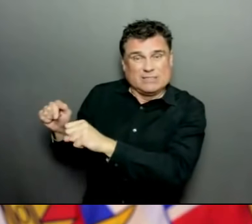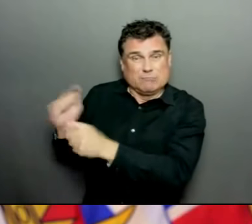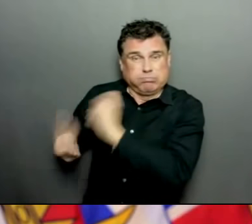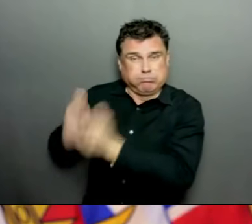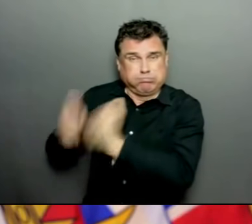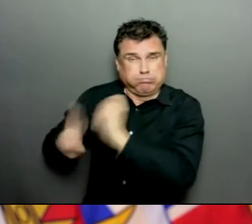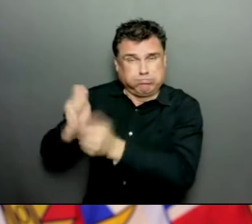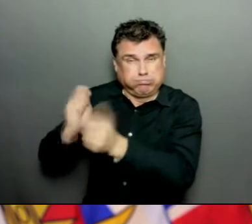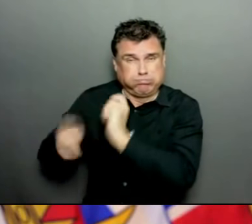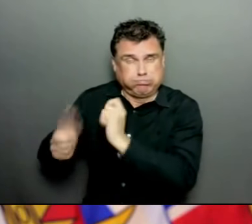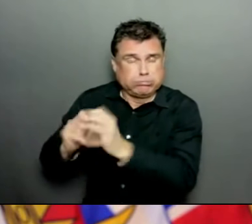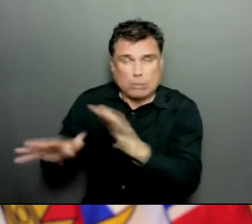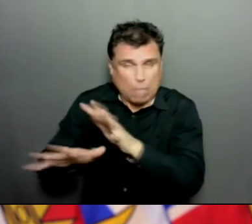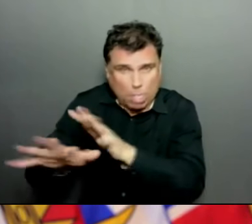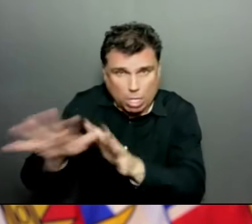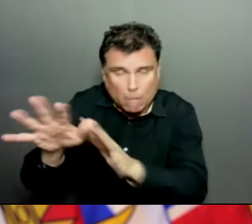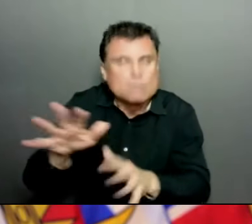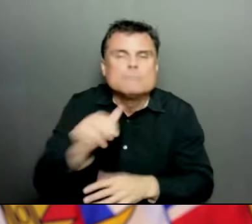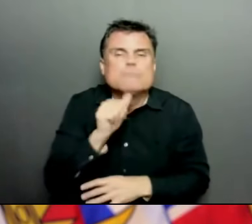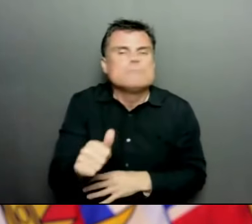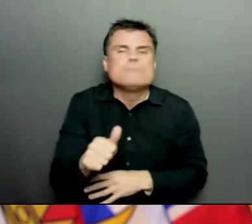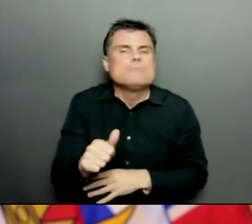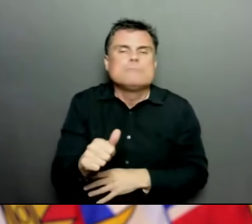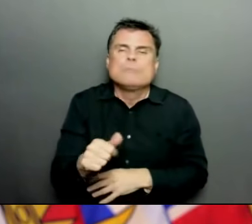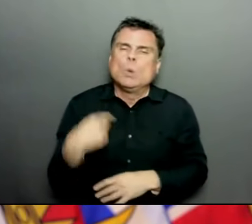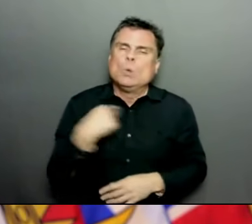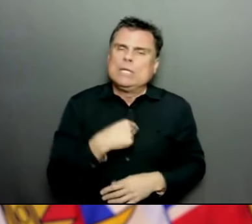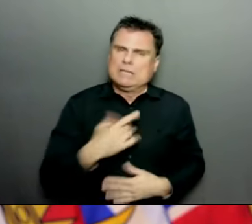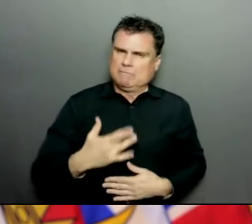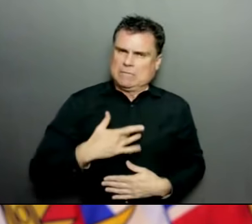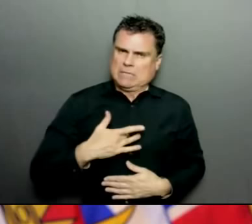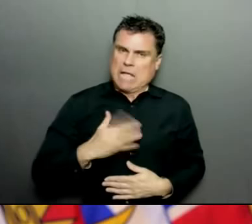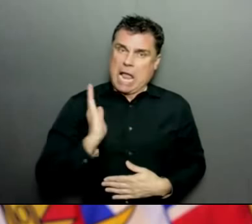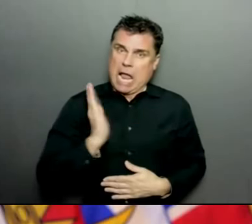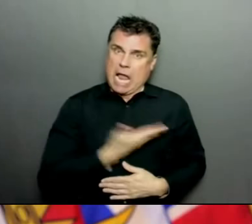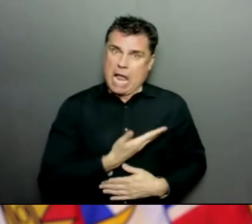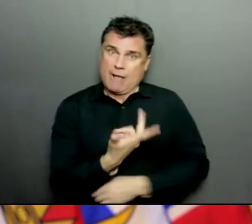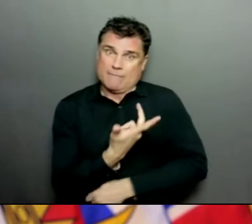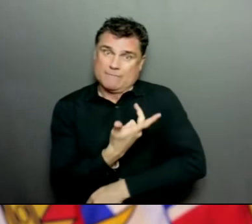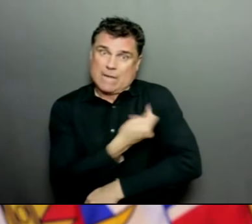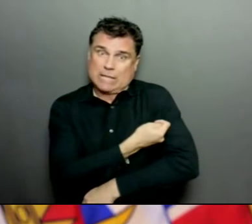could last, the vaccine protection could last longer. But the reality is